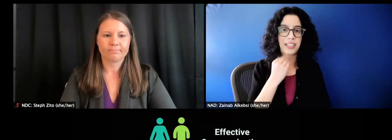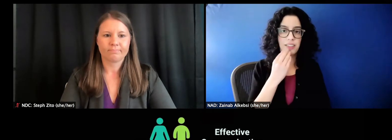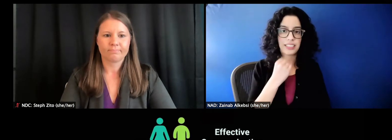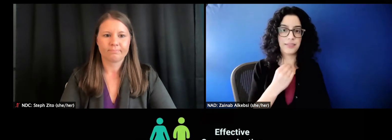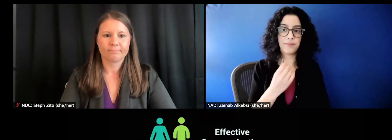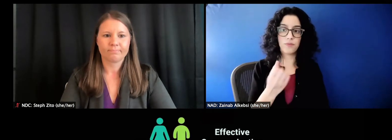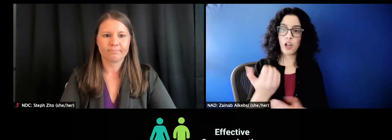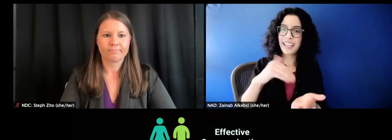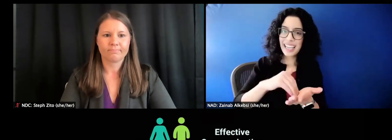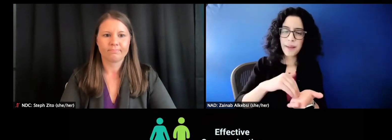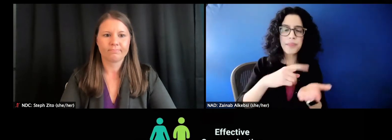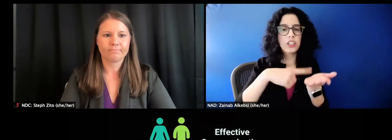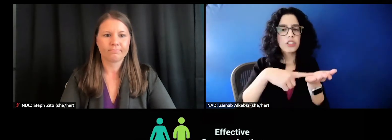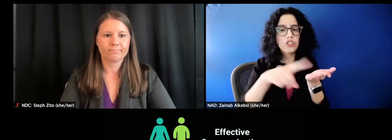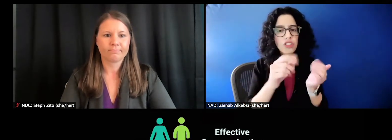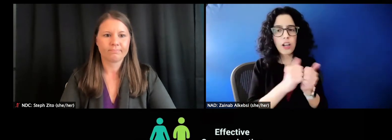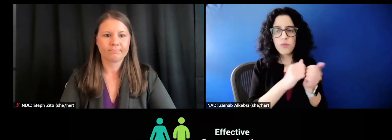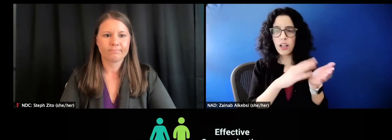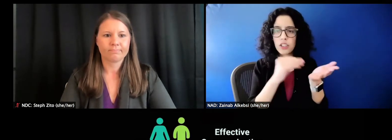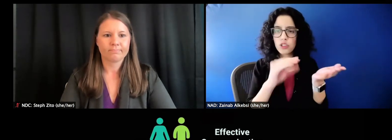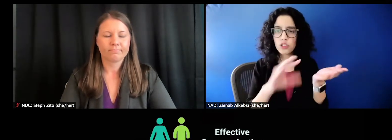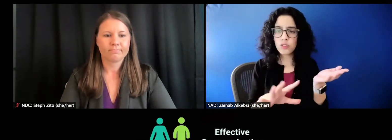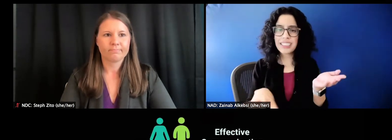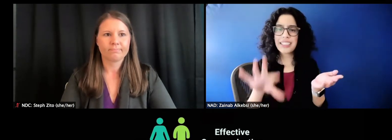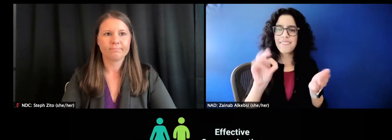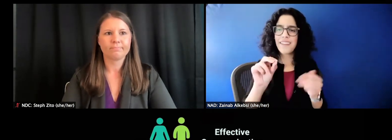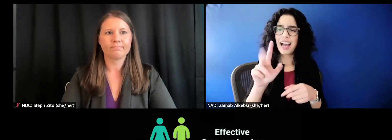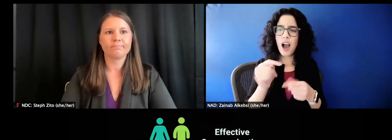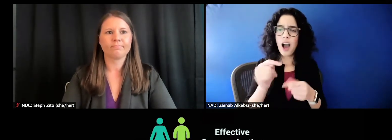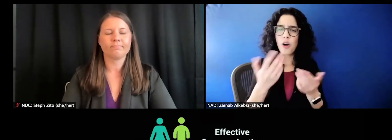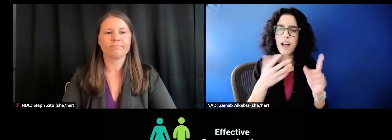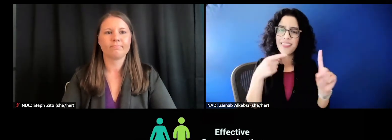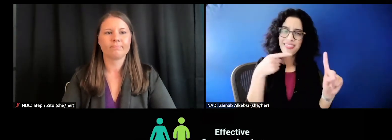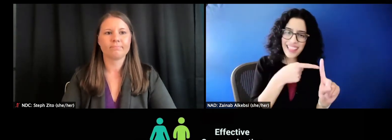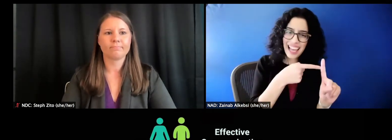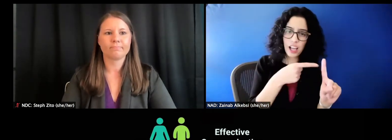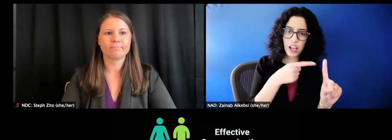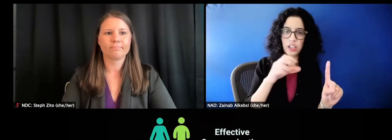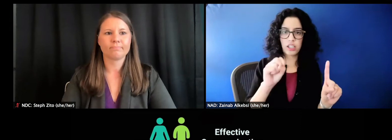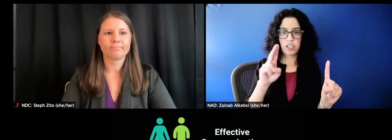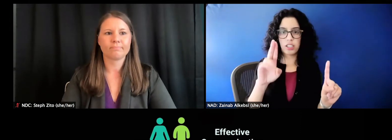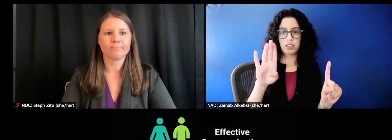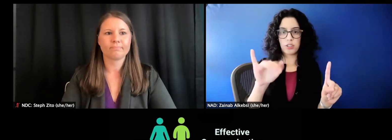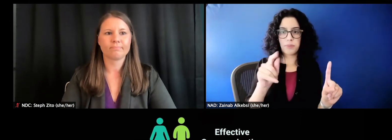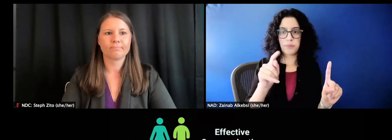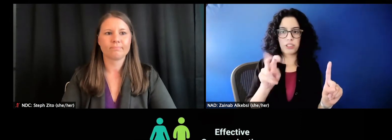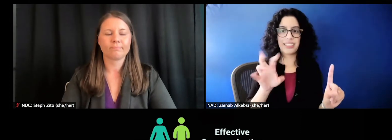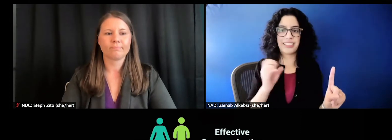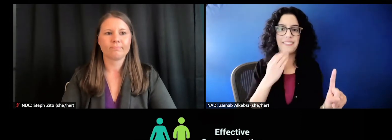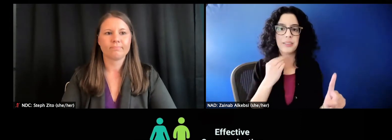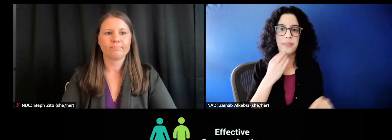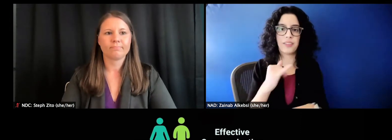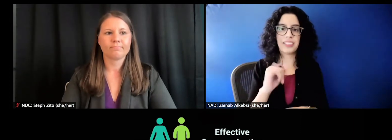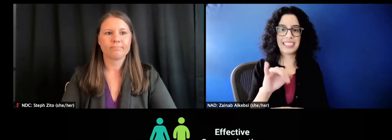So again, you must check with the student and find out what their subjective experience is.